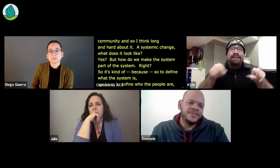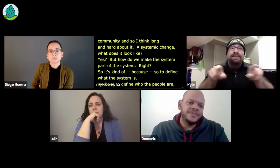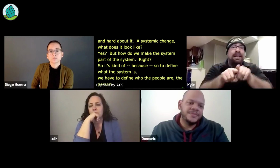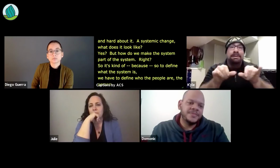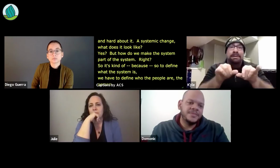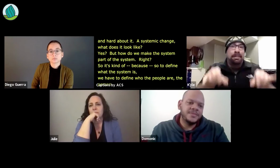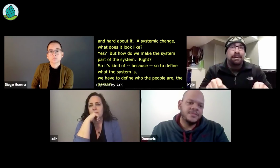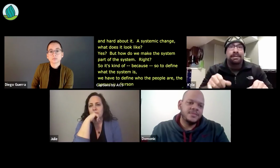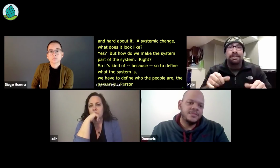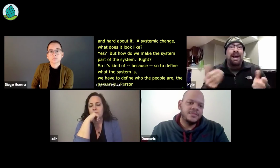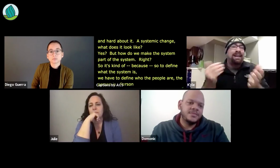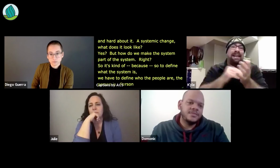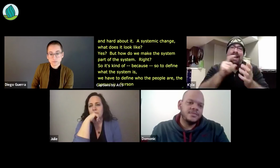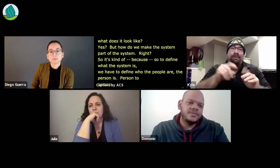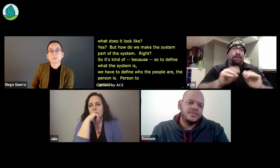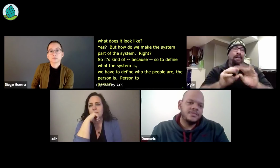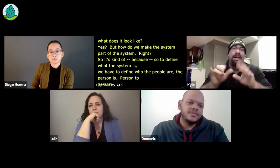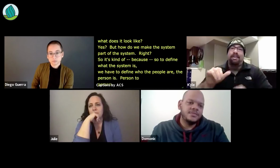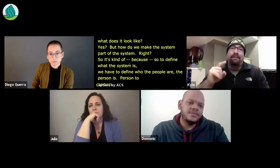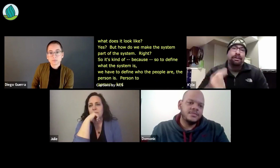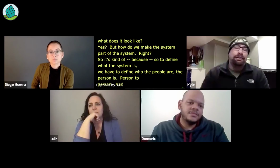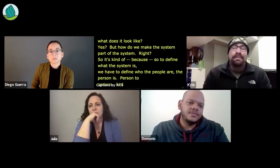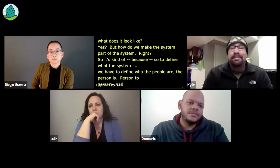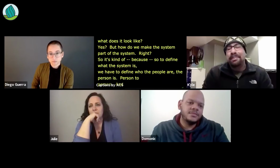So we've got to clarify that on the outset of the project.